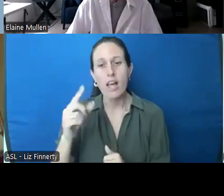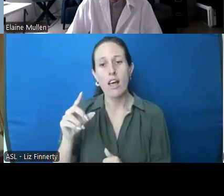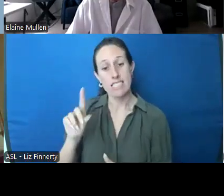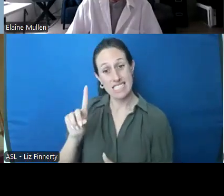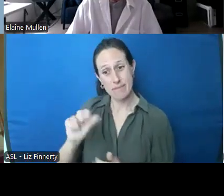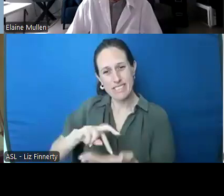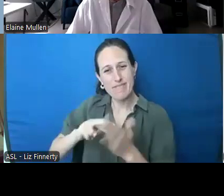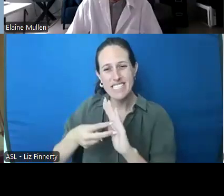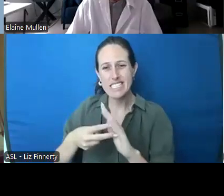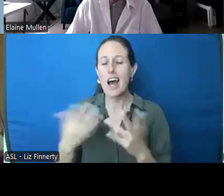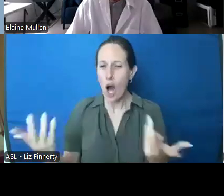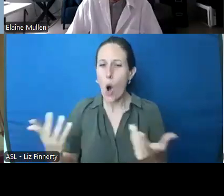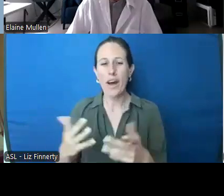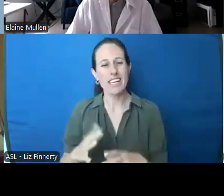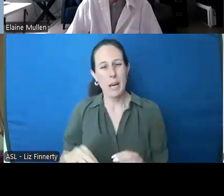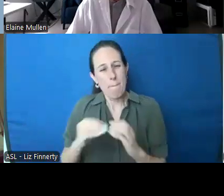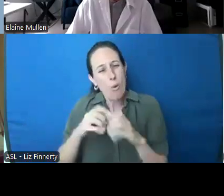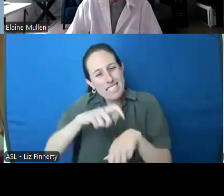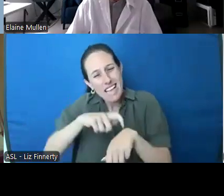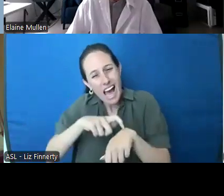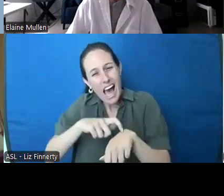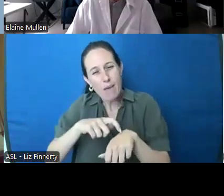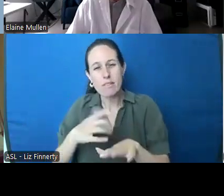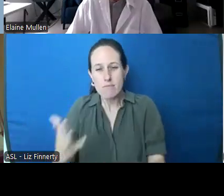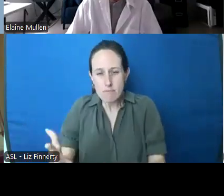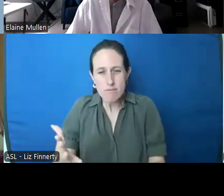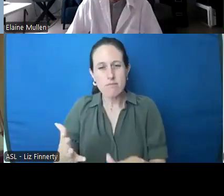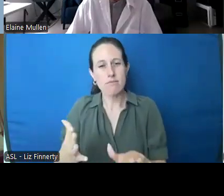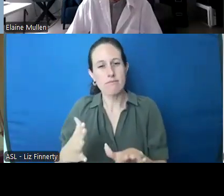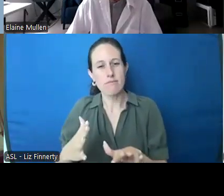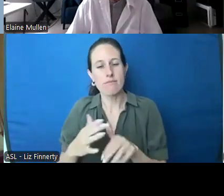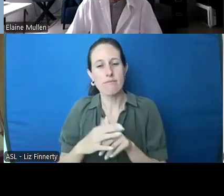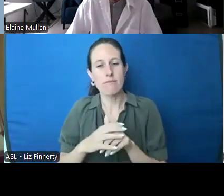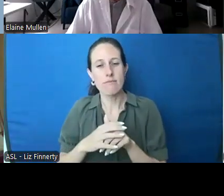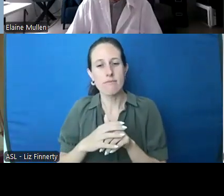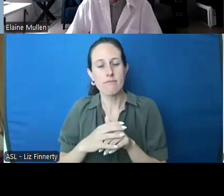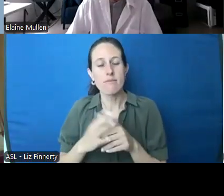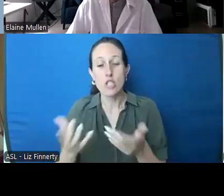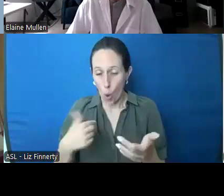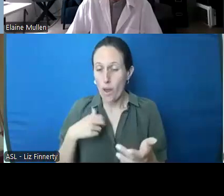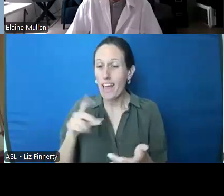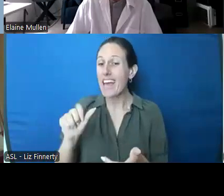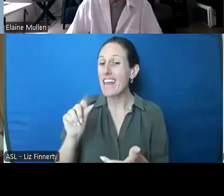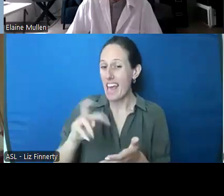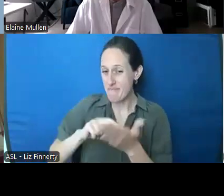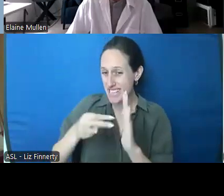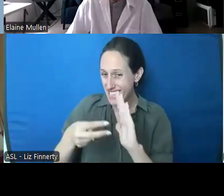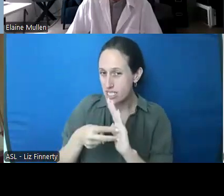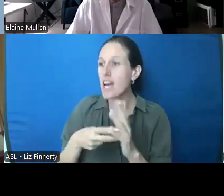the first time in my life I did ask for reasonable accommodation to